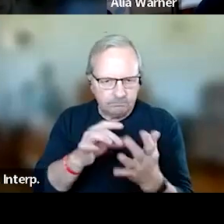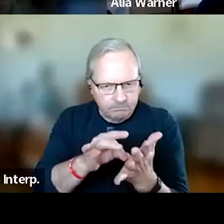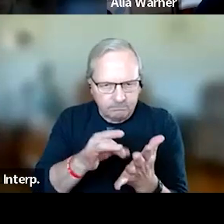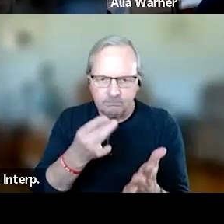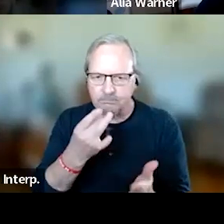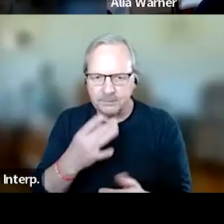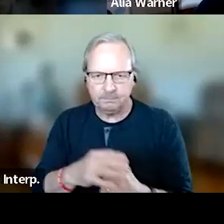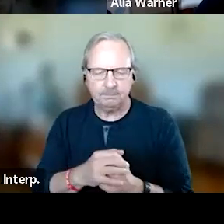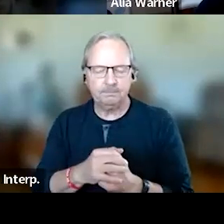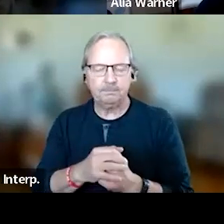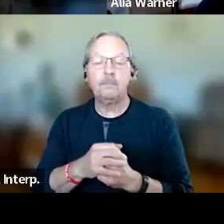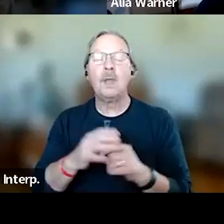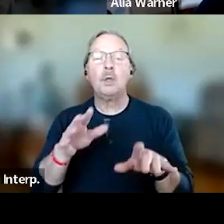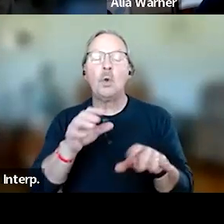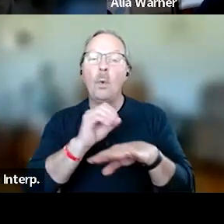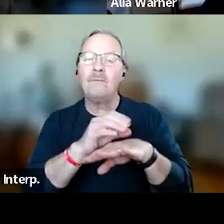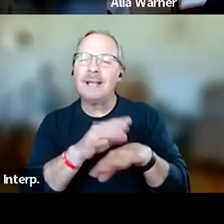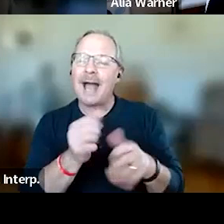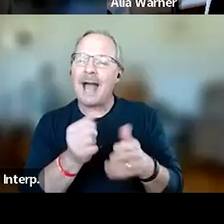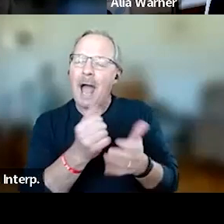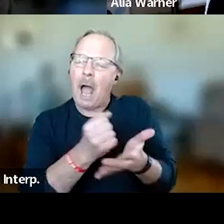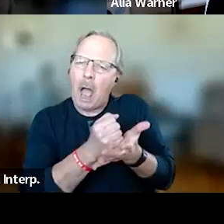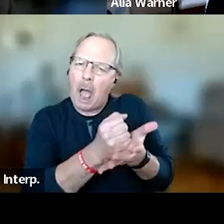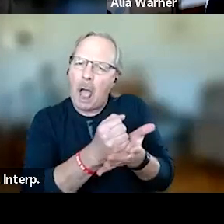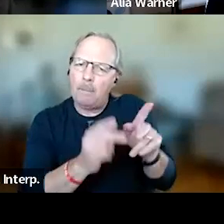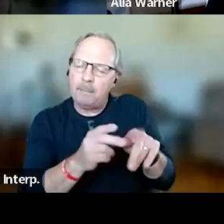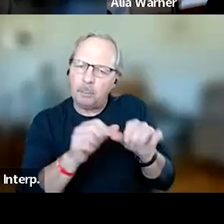how to help people continue medication treatment?